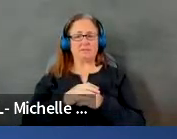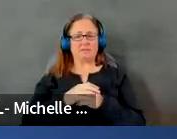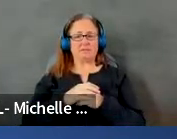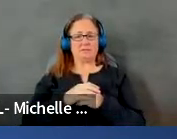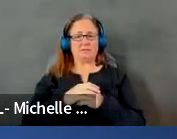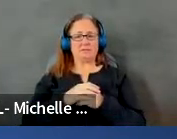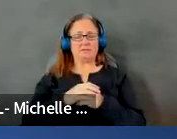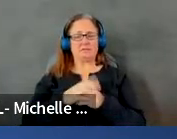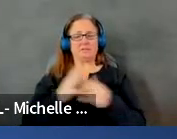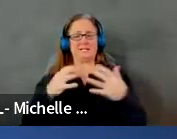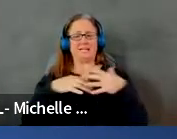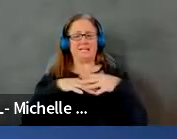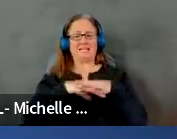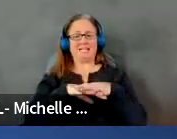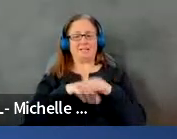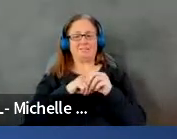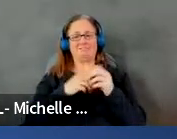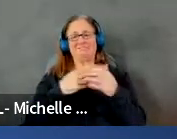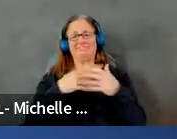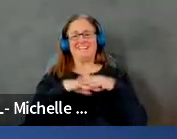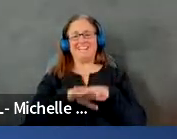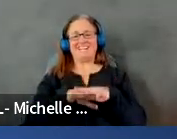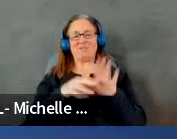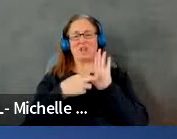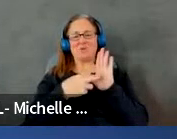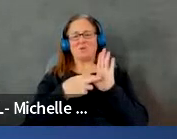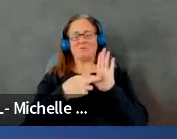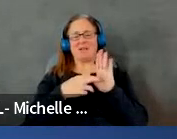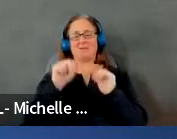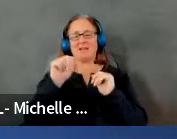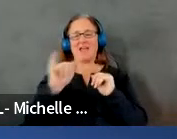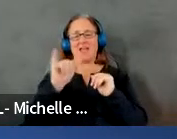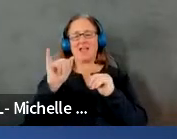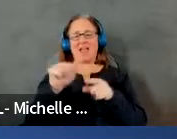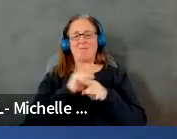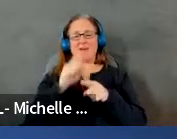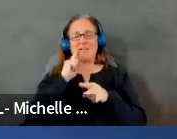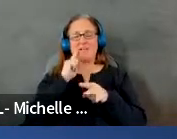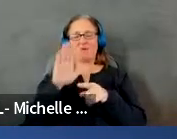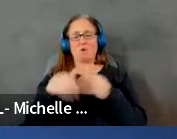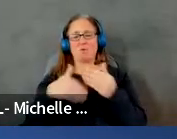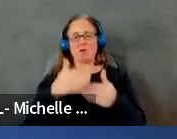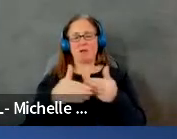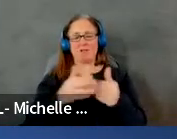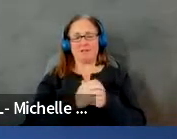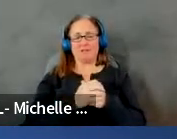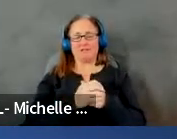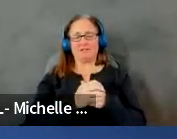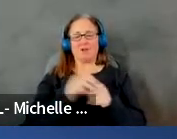integrating responsible AI programs in your procurement process. Remember,